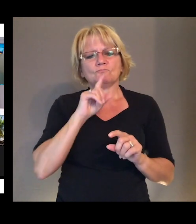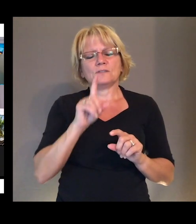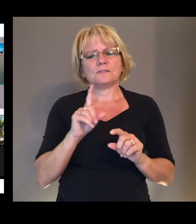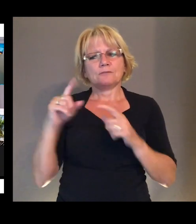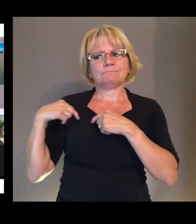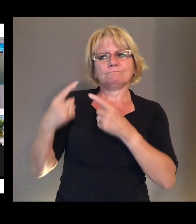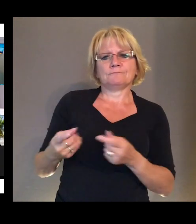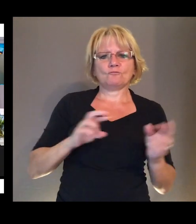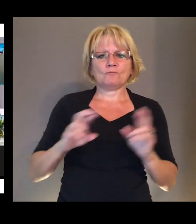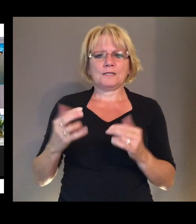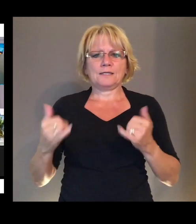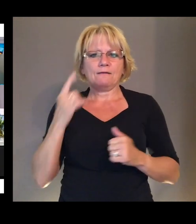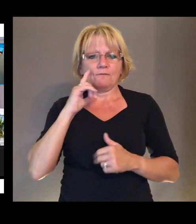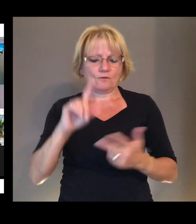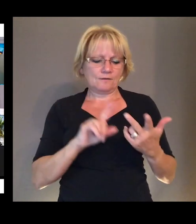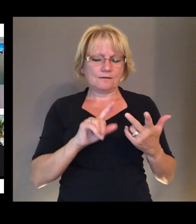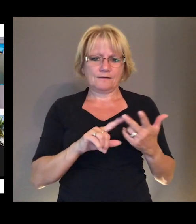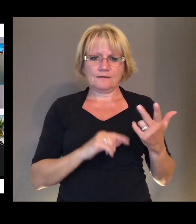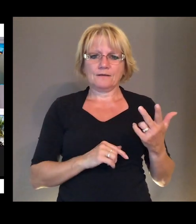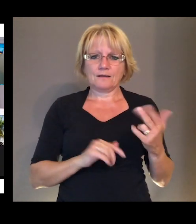but it really brought us to where we are now.